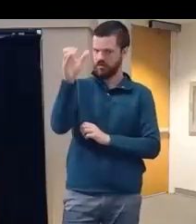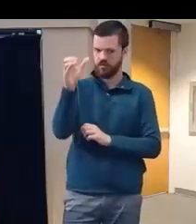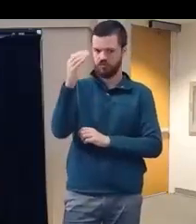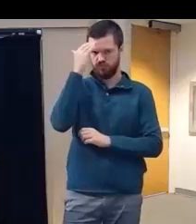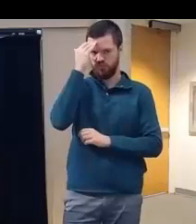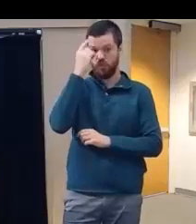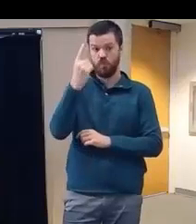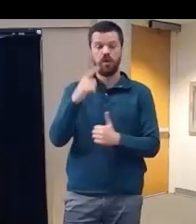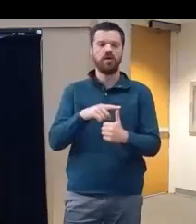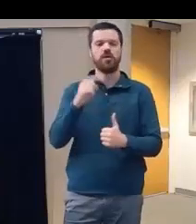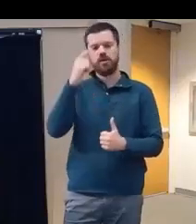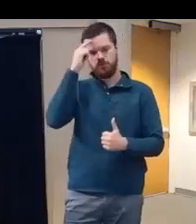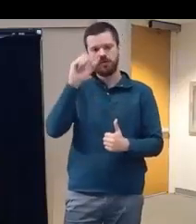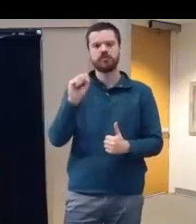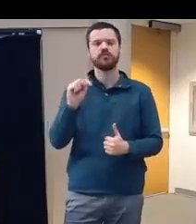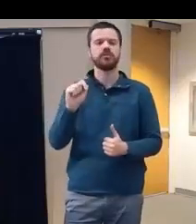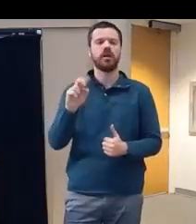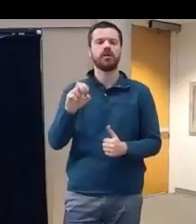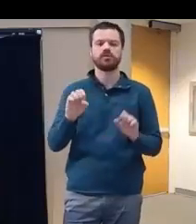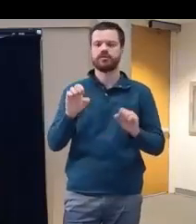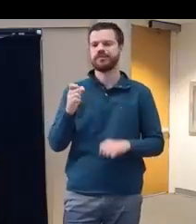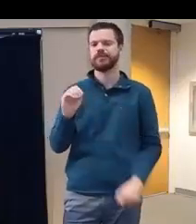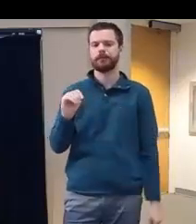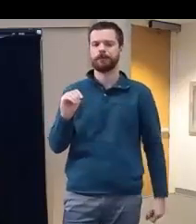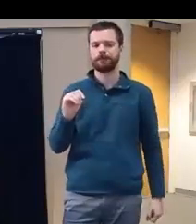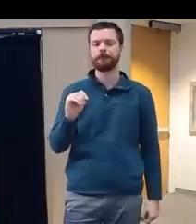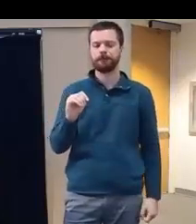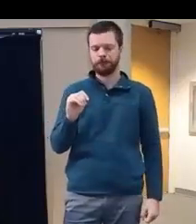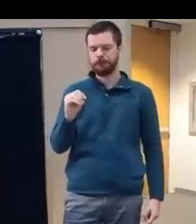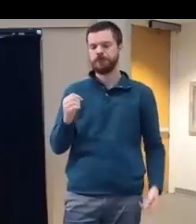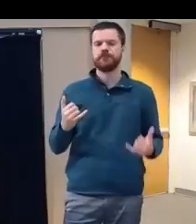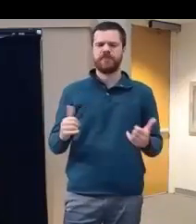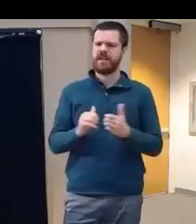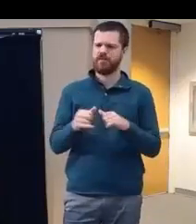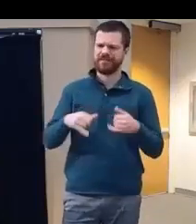the mental status exam so thinking about this as an issue in terms of how to standardize teaching